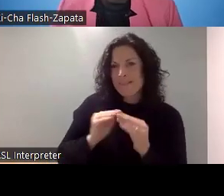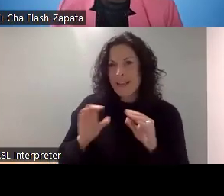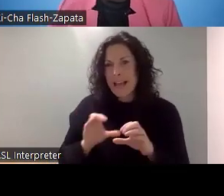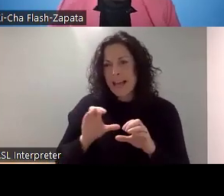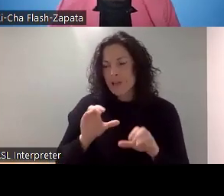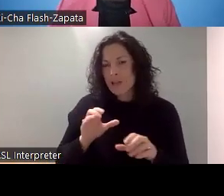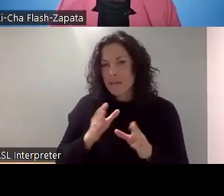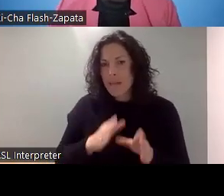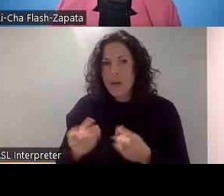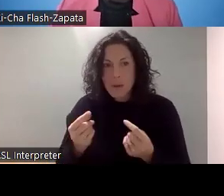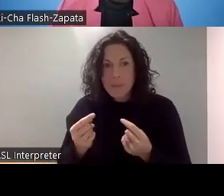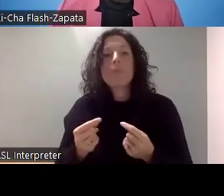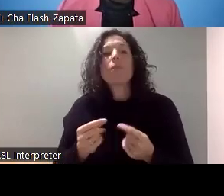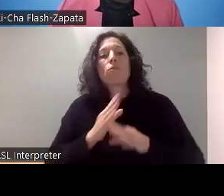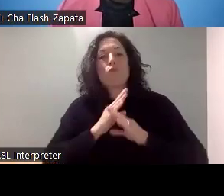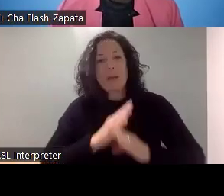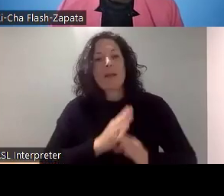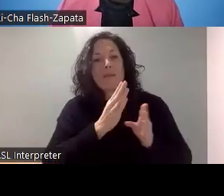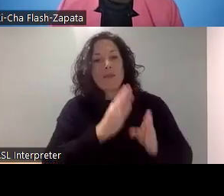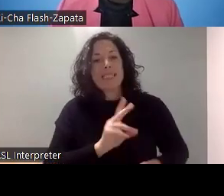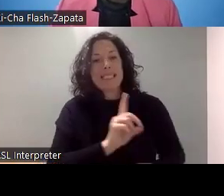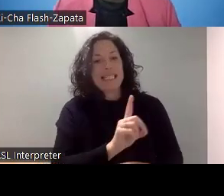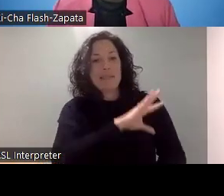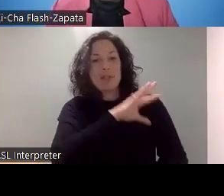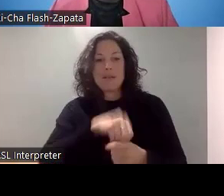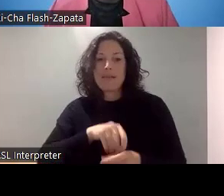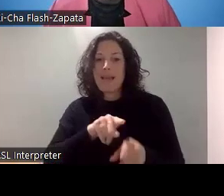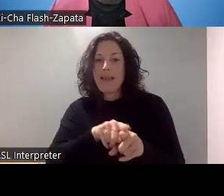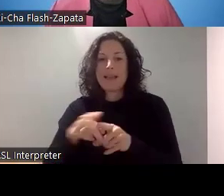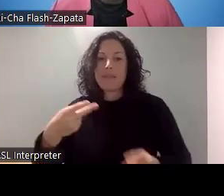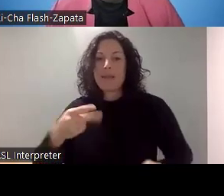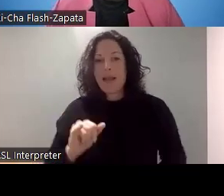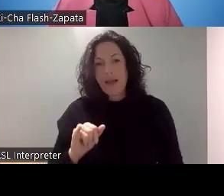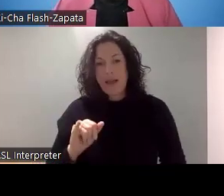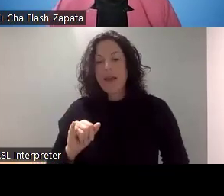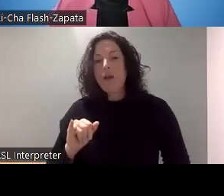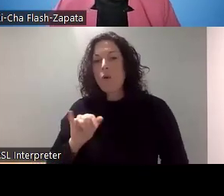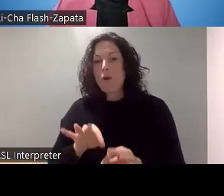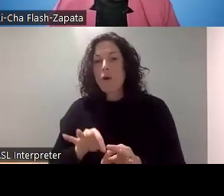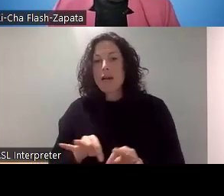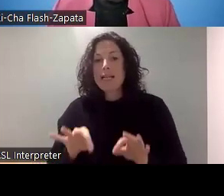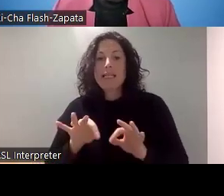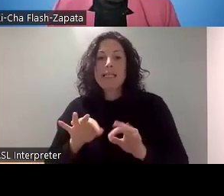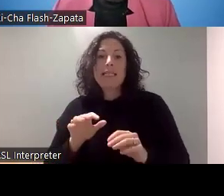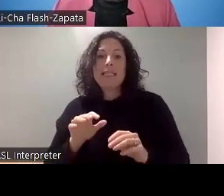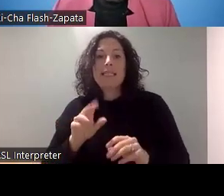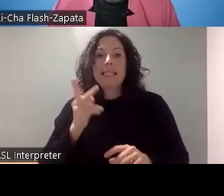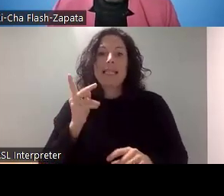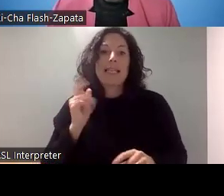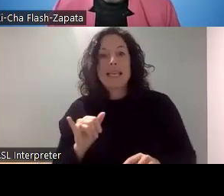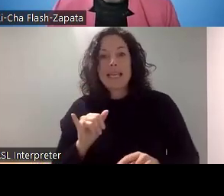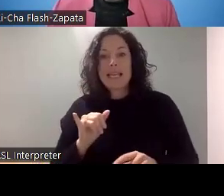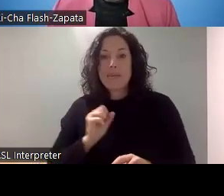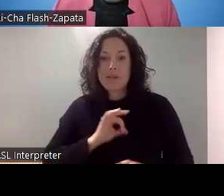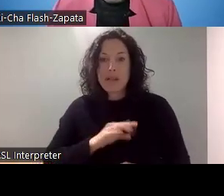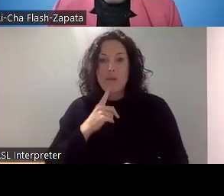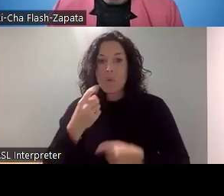Person D from participating as PI or Senior/Key Personnel for a 1-year period, replacing Person D as PI